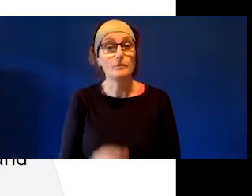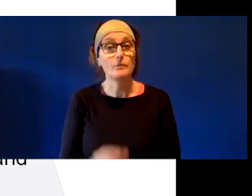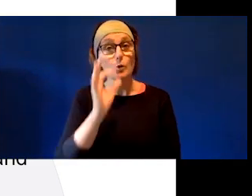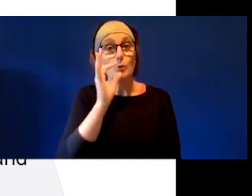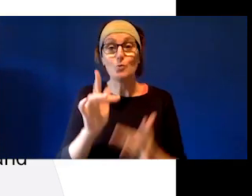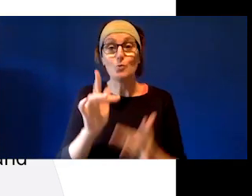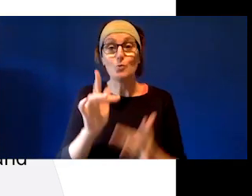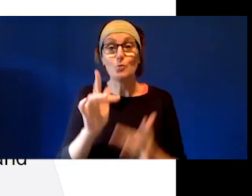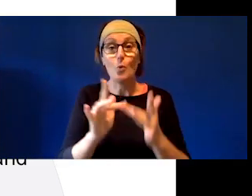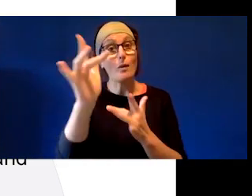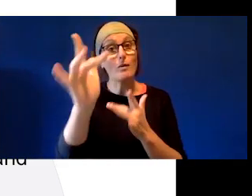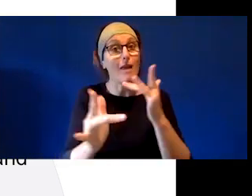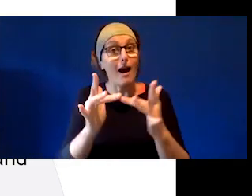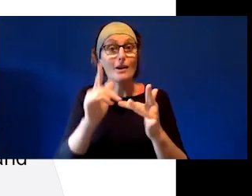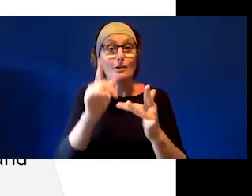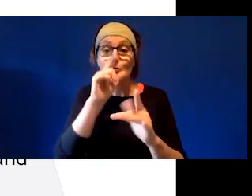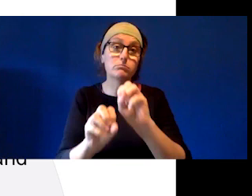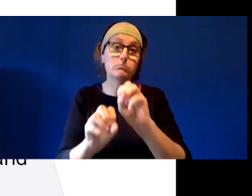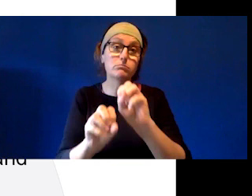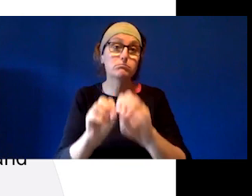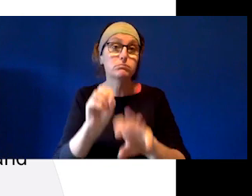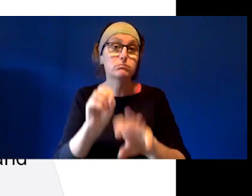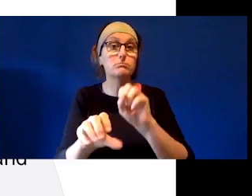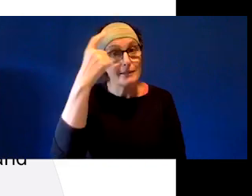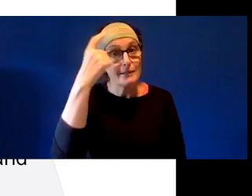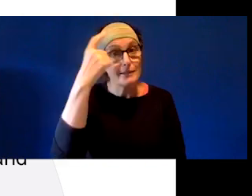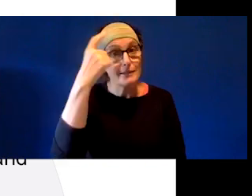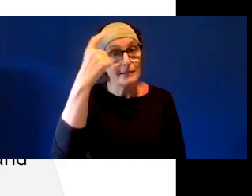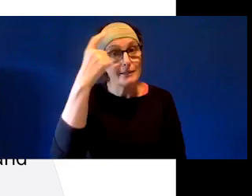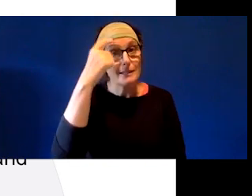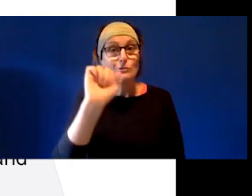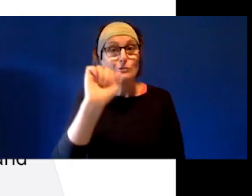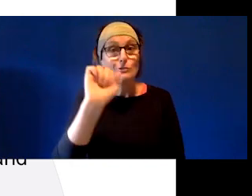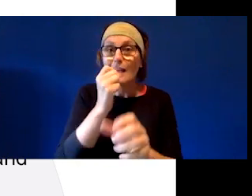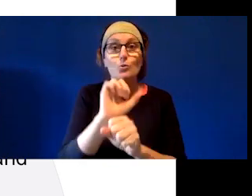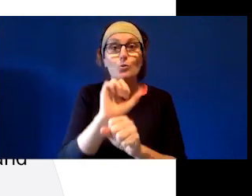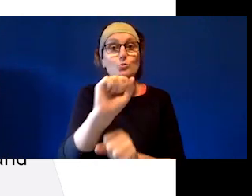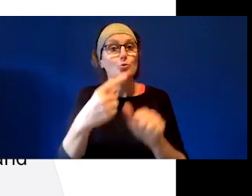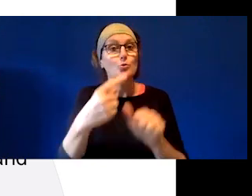encourage you to share your thoughts, examples and response to what our guest is talking to today.